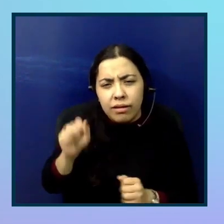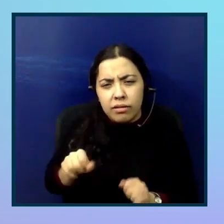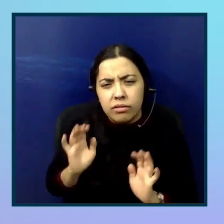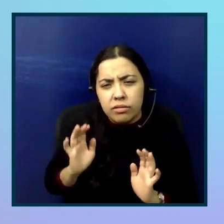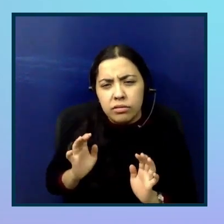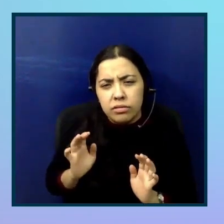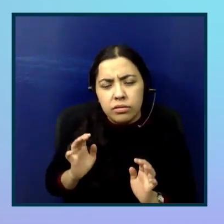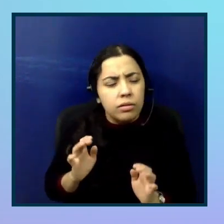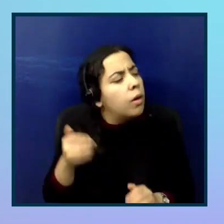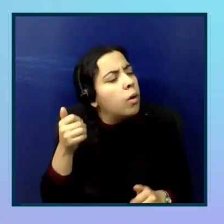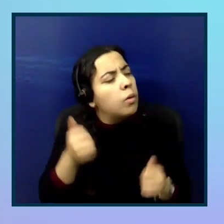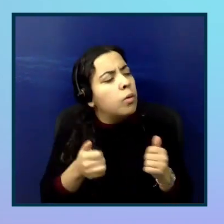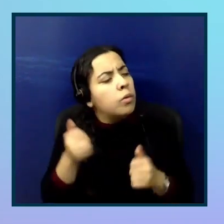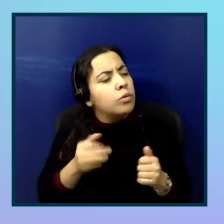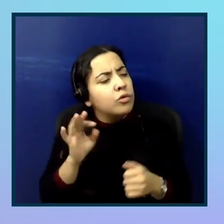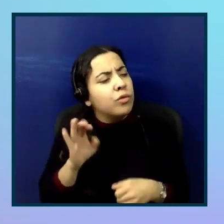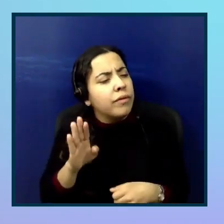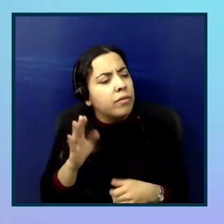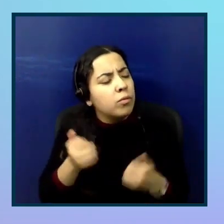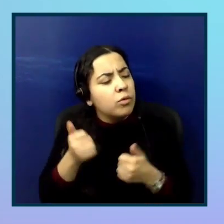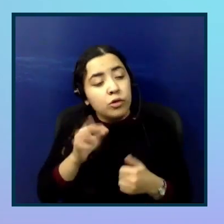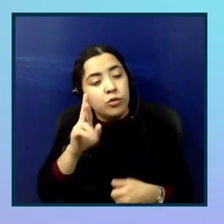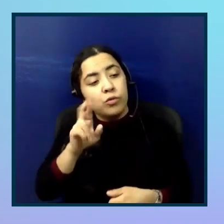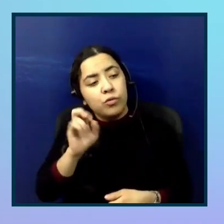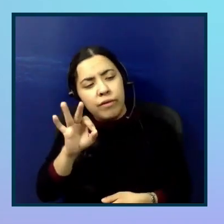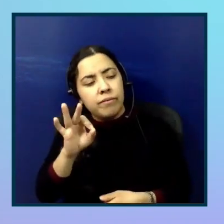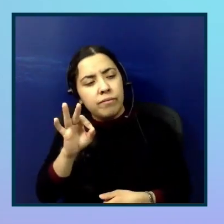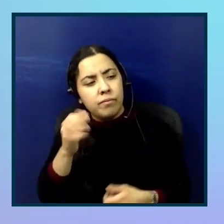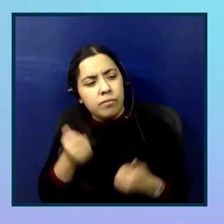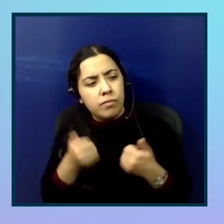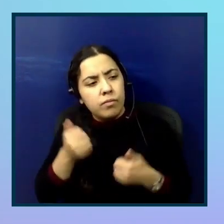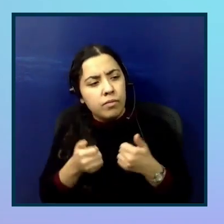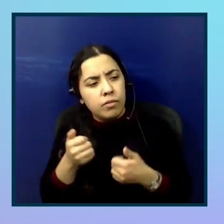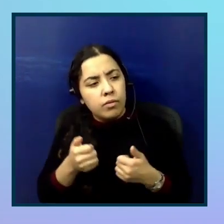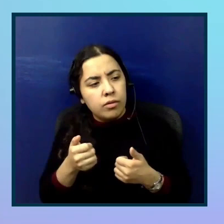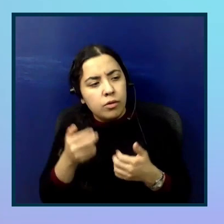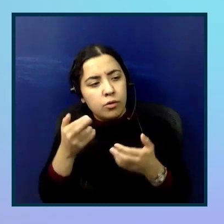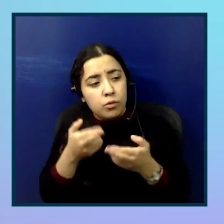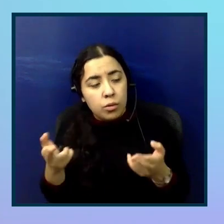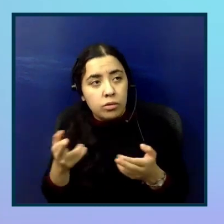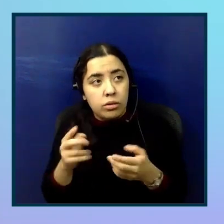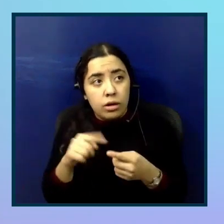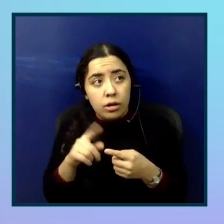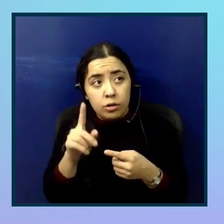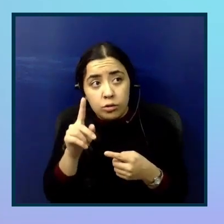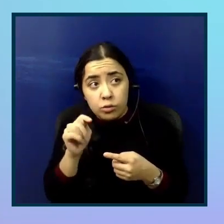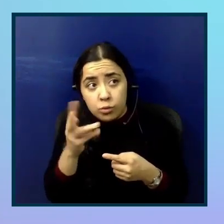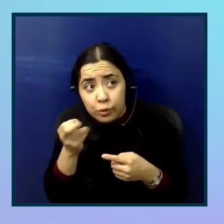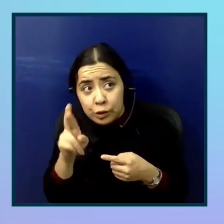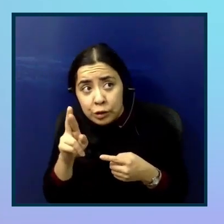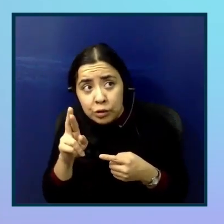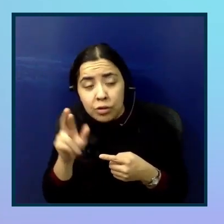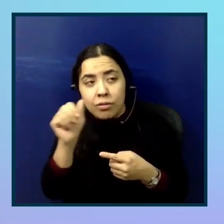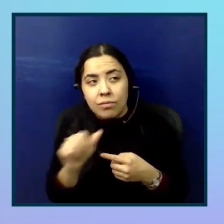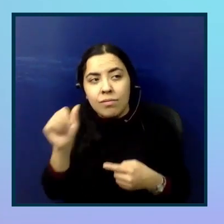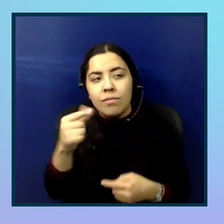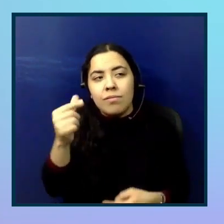Which references necessarily? I mean, contact me. Tweet me @garethfw on Twitter